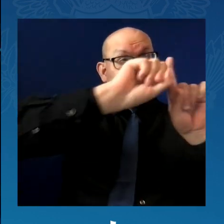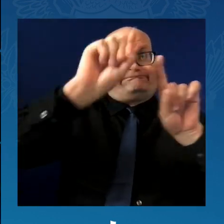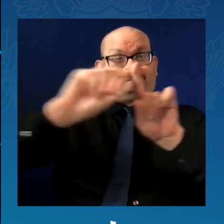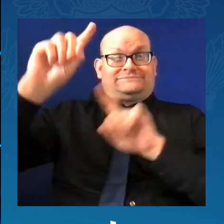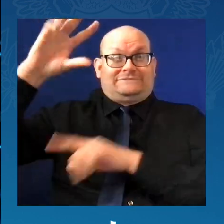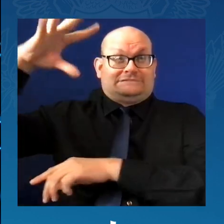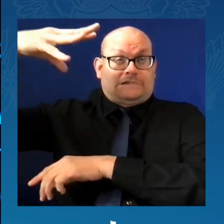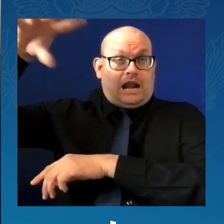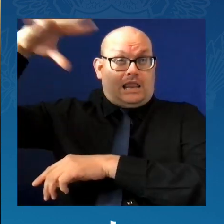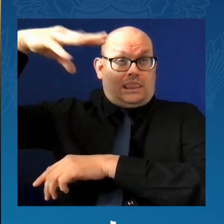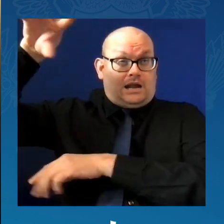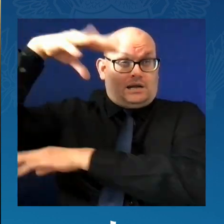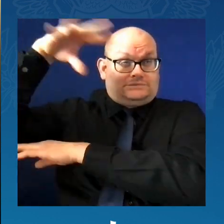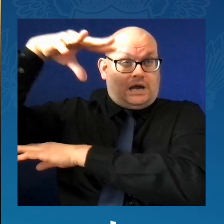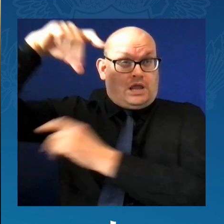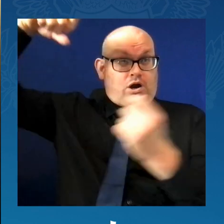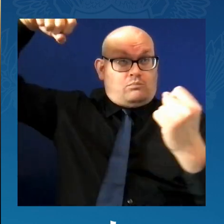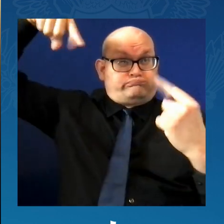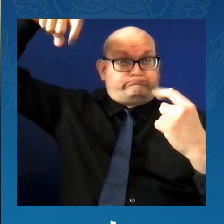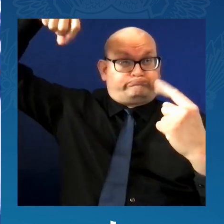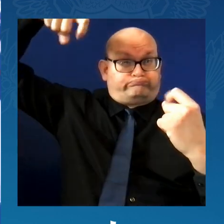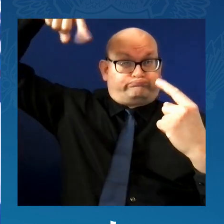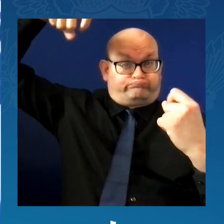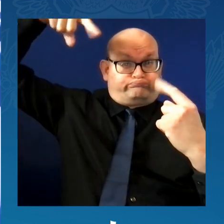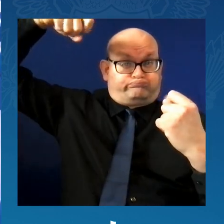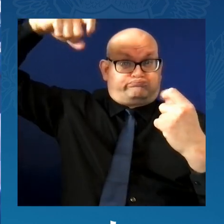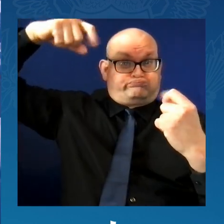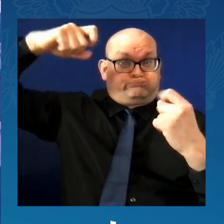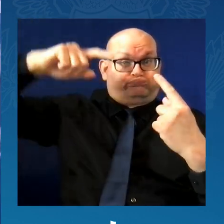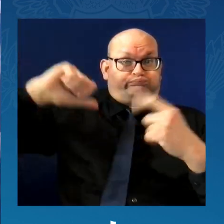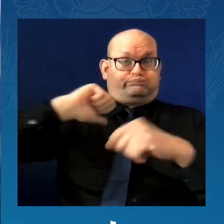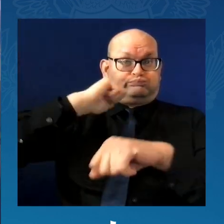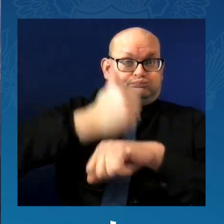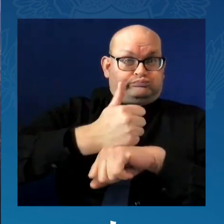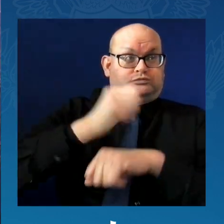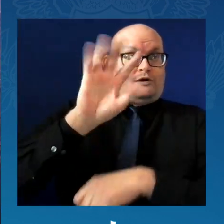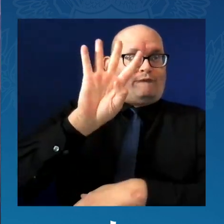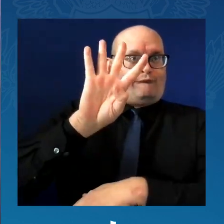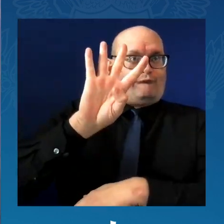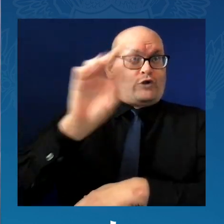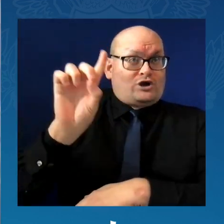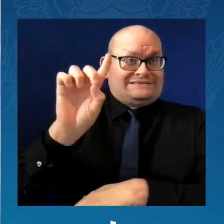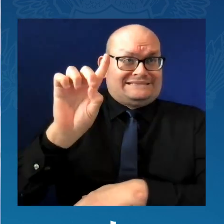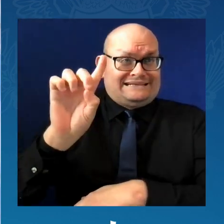which will create a comprehensive 4D view of Earth from bedrock to atmosphere like never before.